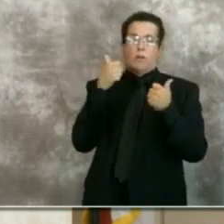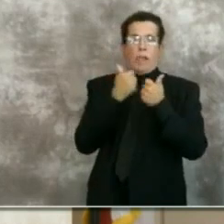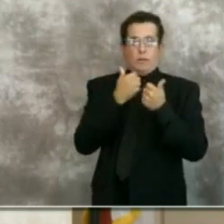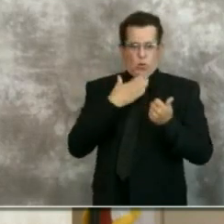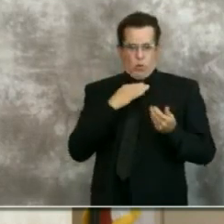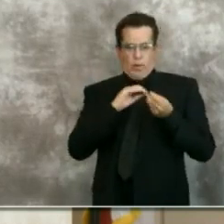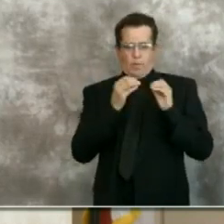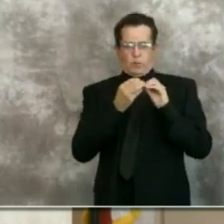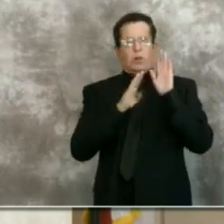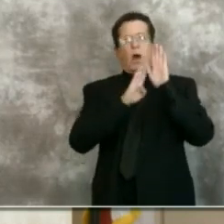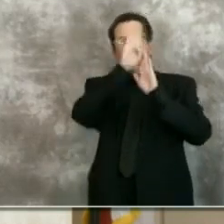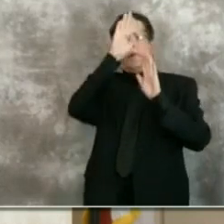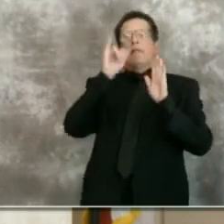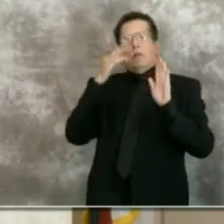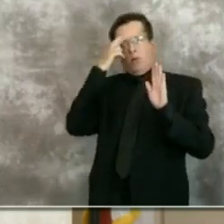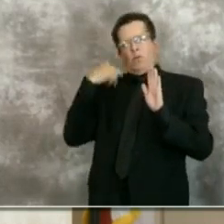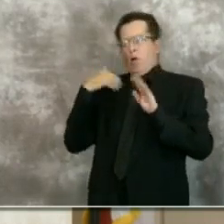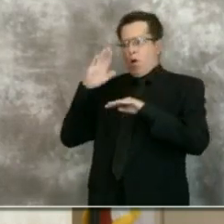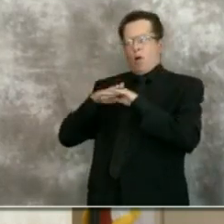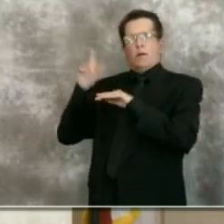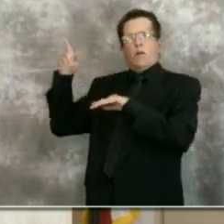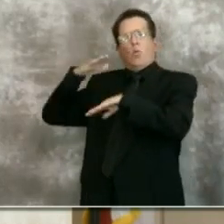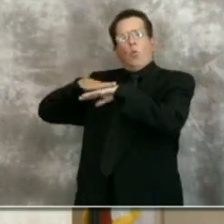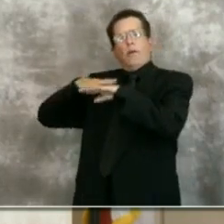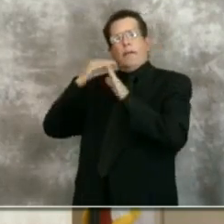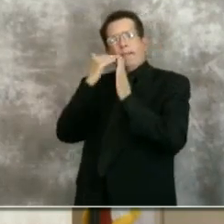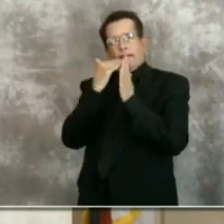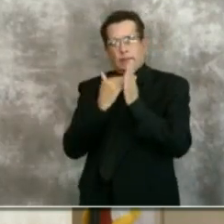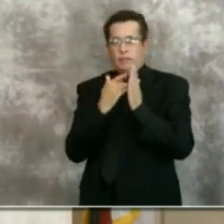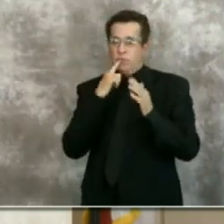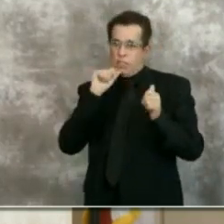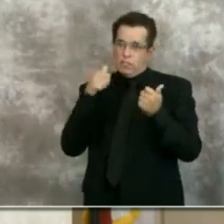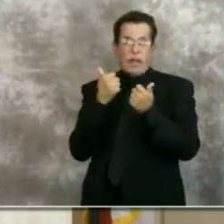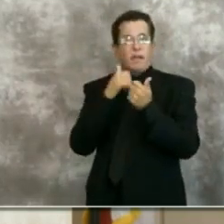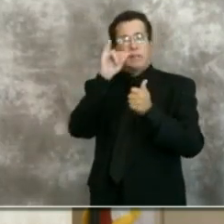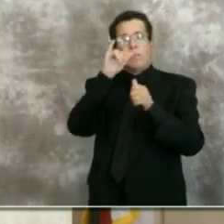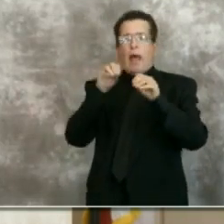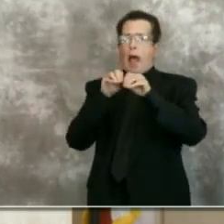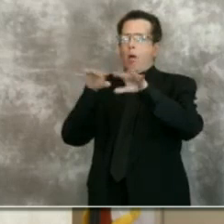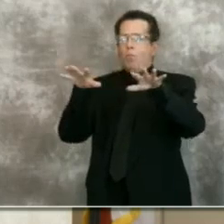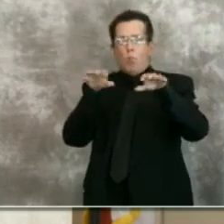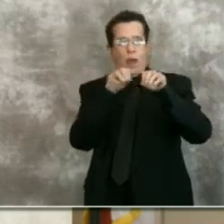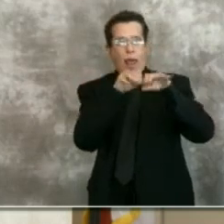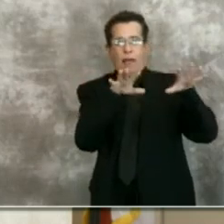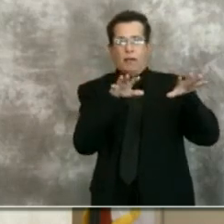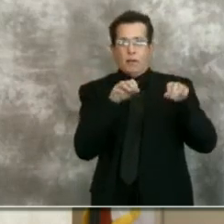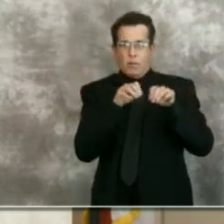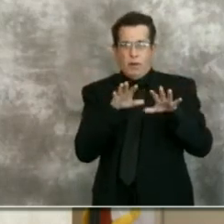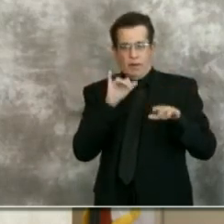ONES WE MONITOR IN REAL TIME. OBVIOUSLY IN THE LAST MONTH WE'VE SEEN CHALLENGES AROUND OUR CASE RATES WHICH IS WHAT PUT US ON THE STATE MONITORING